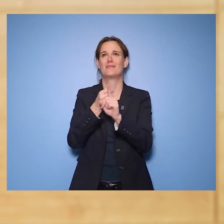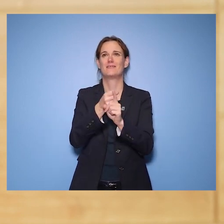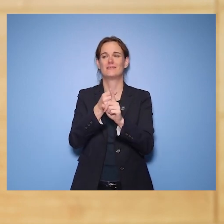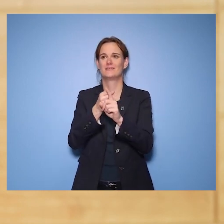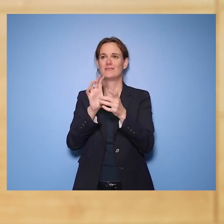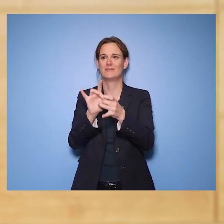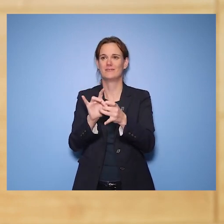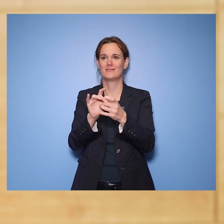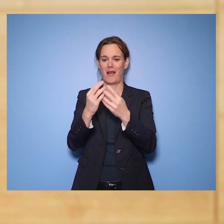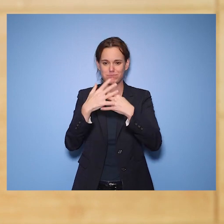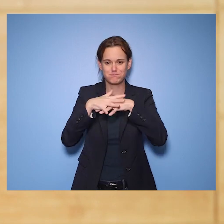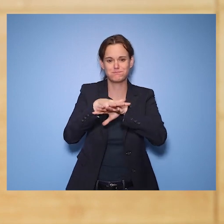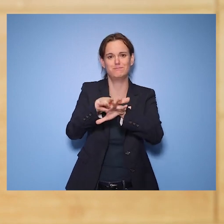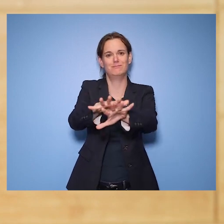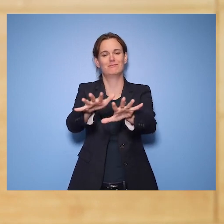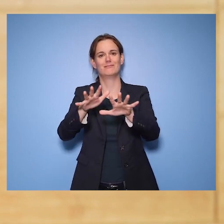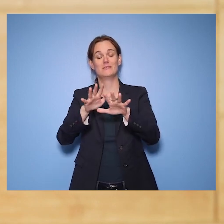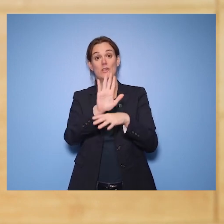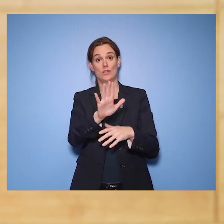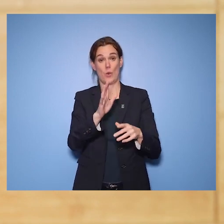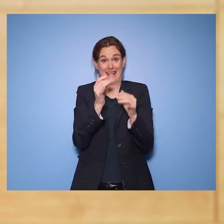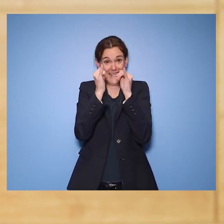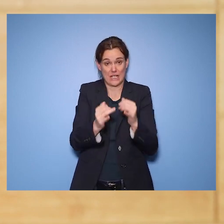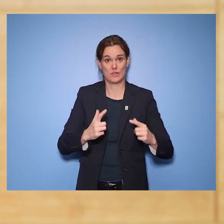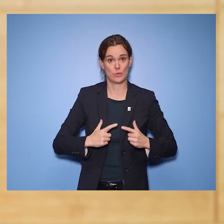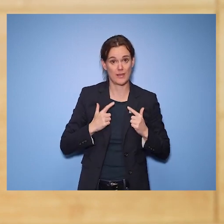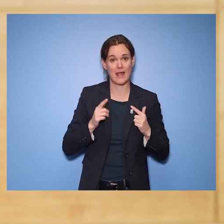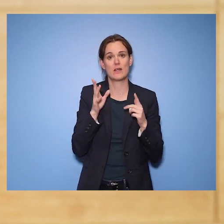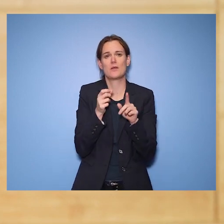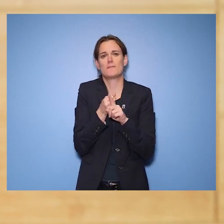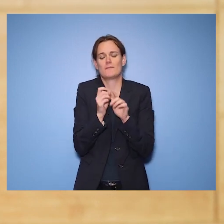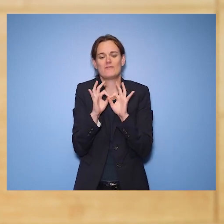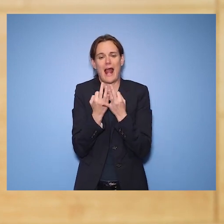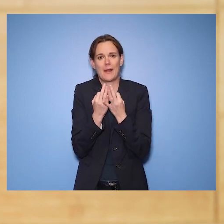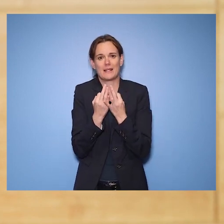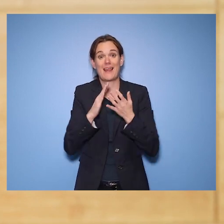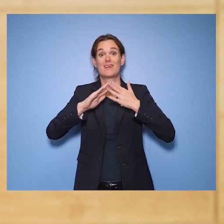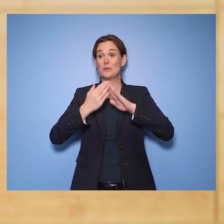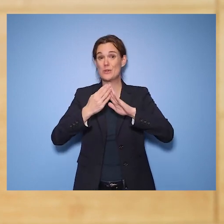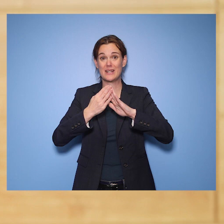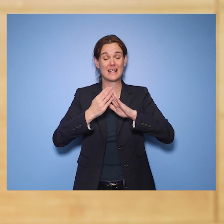you all have made on your own lives, those of your families and of your communities. It's